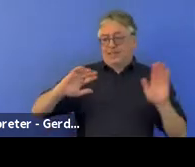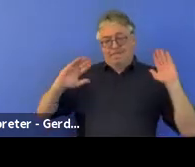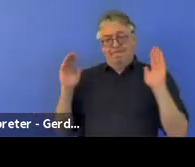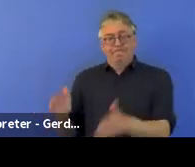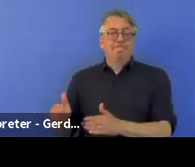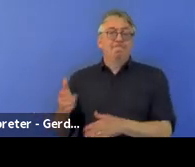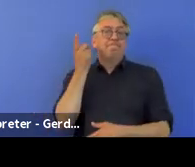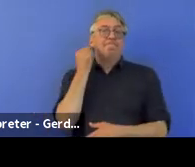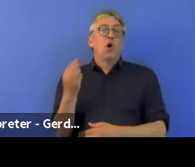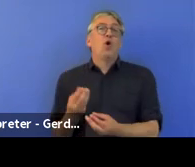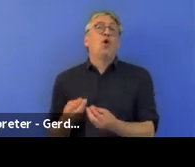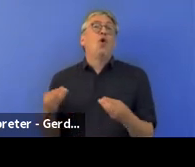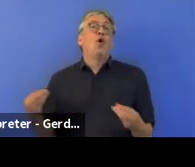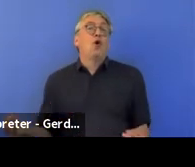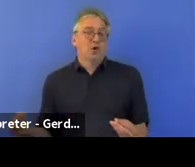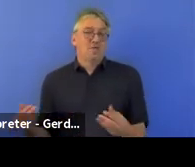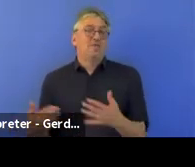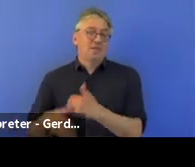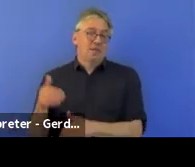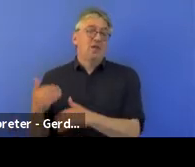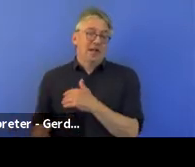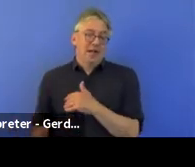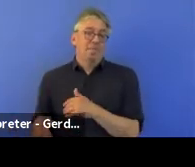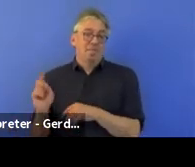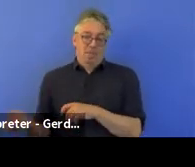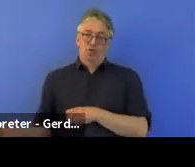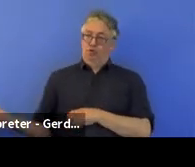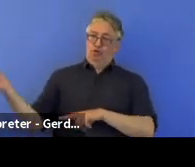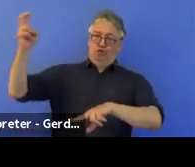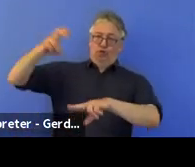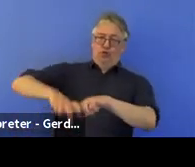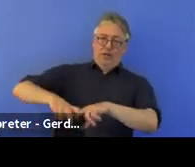children with disabilities, especially girls, must be